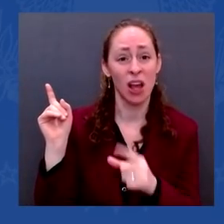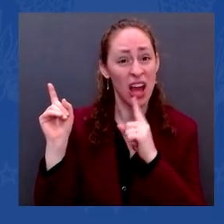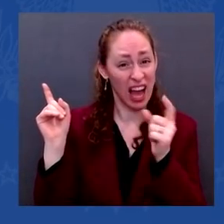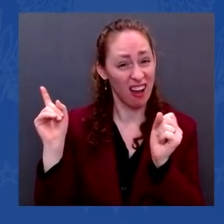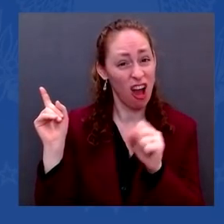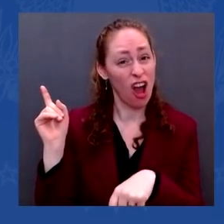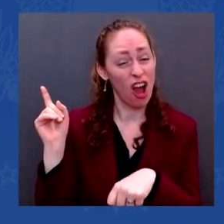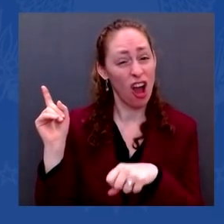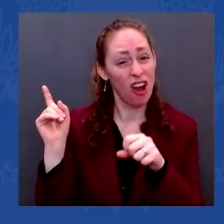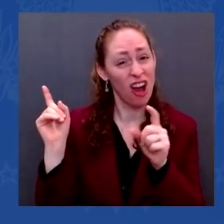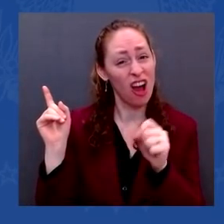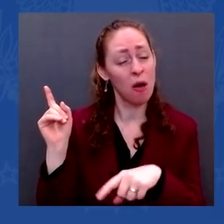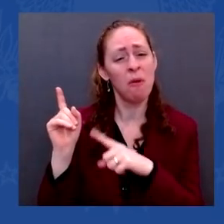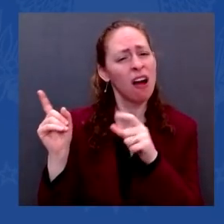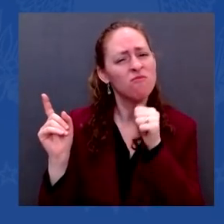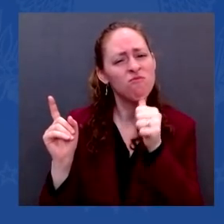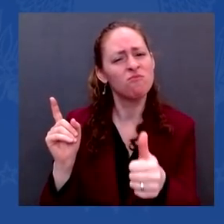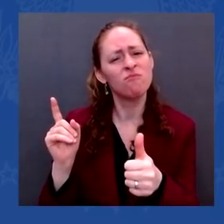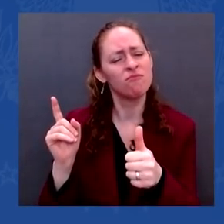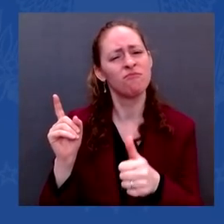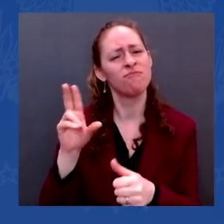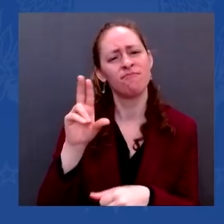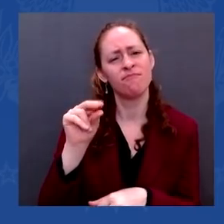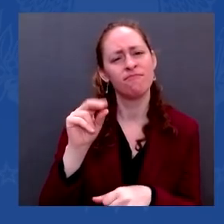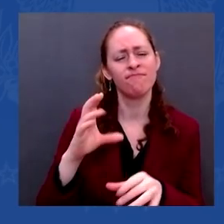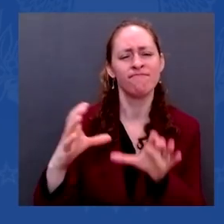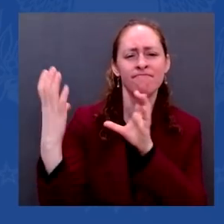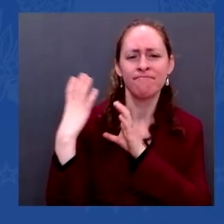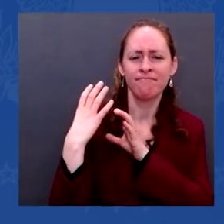He has persevered, he has stood back up,